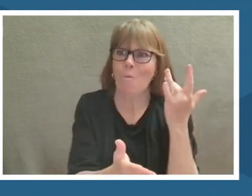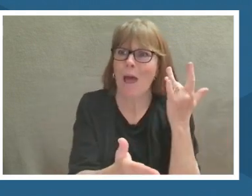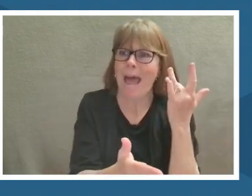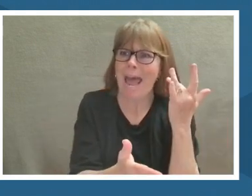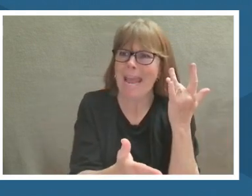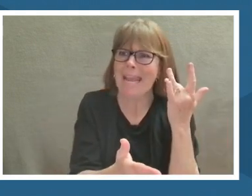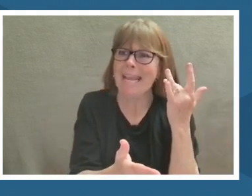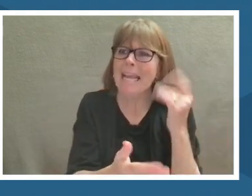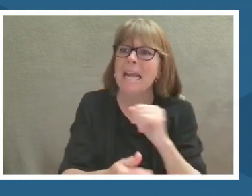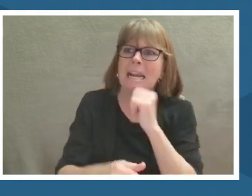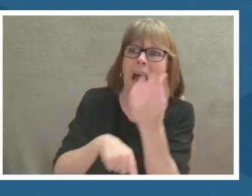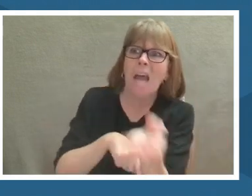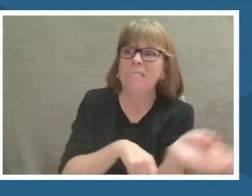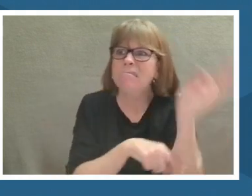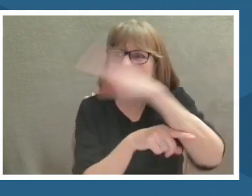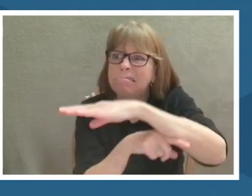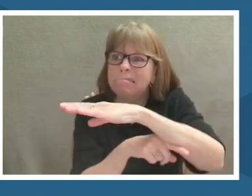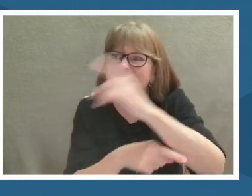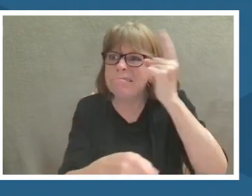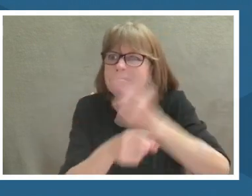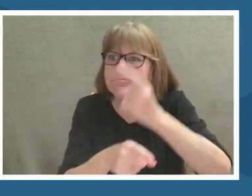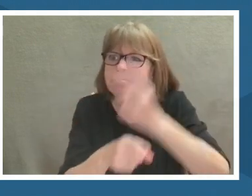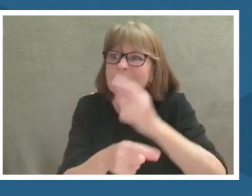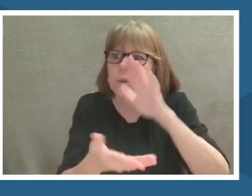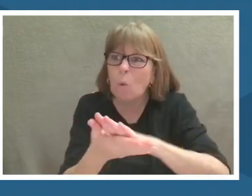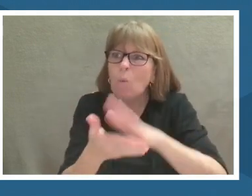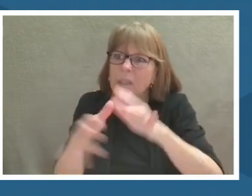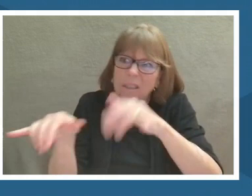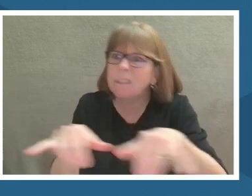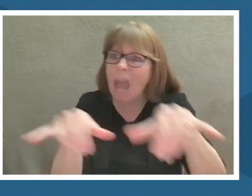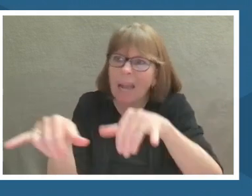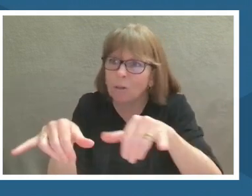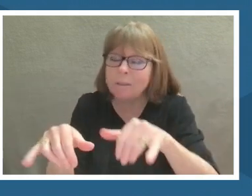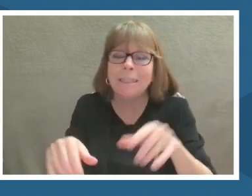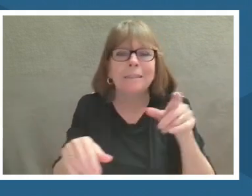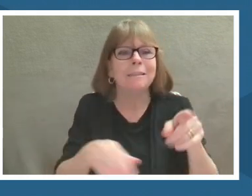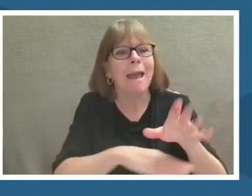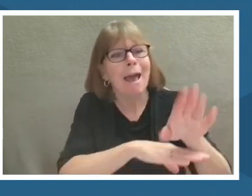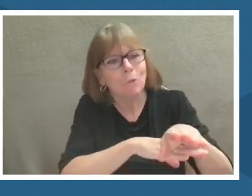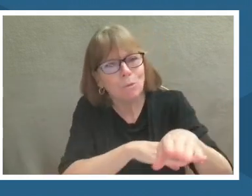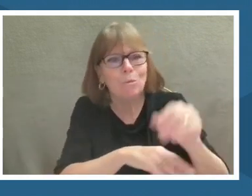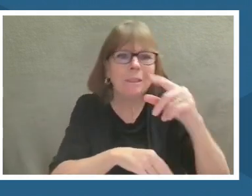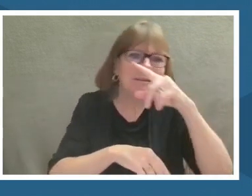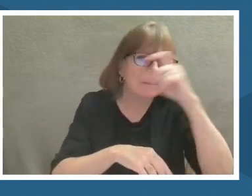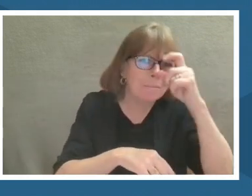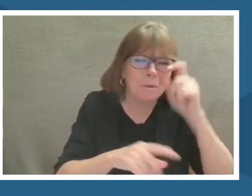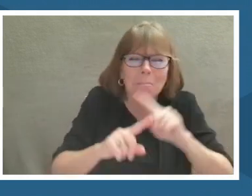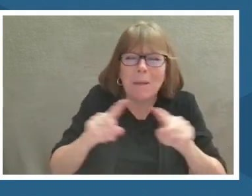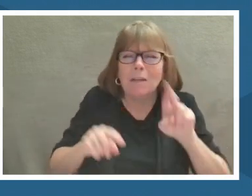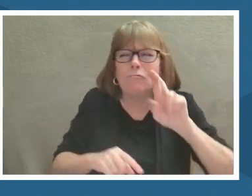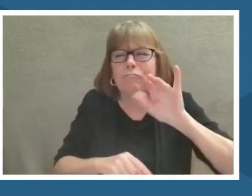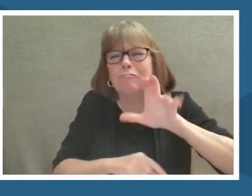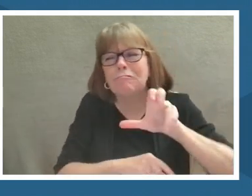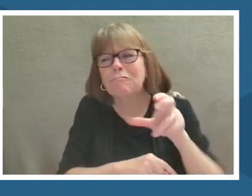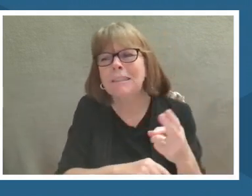standards and the assessment but it's so rich and engaging for the kids so